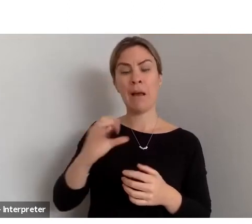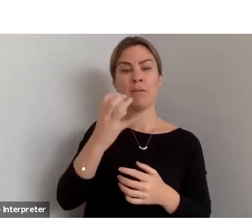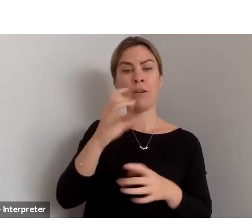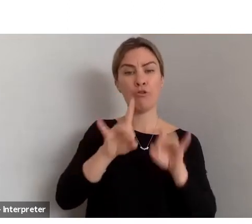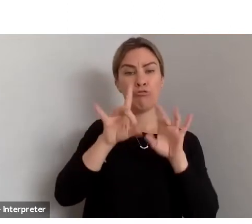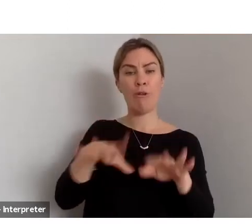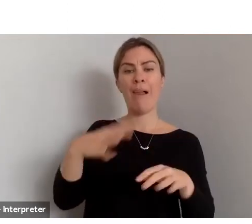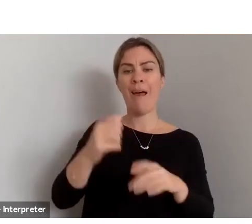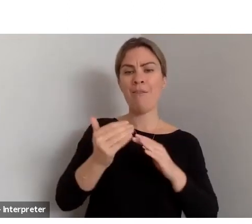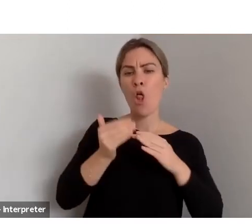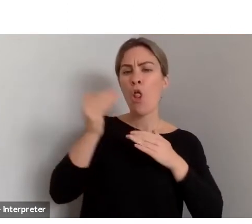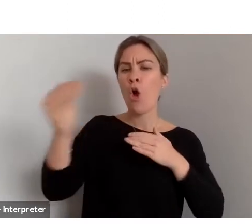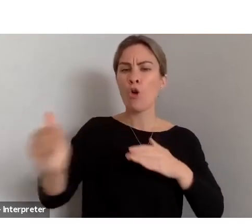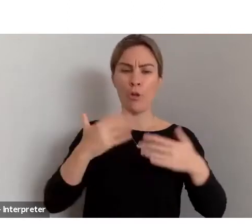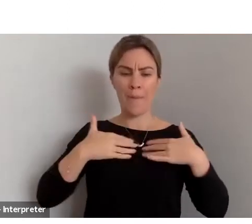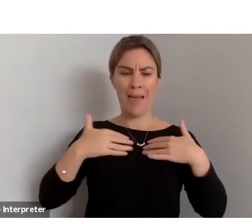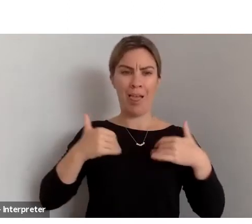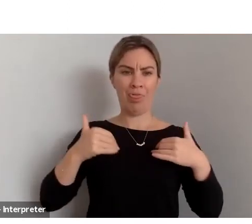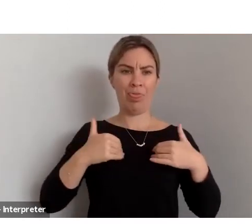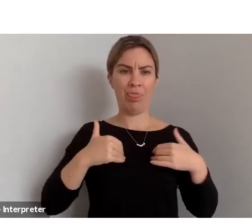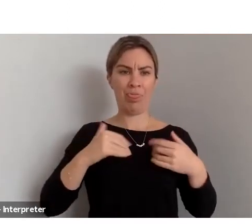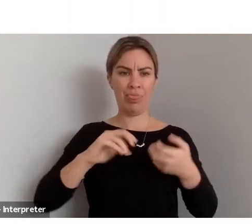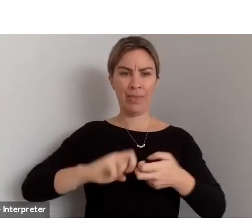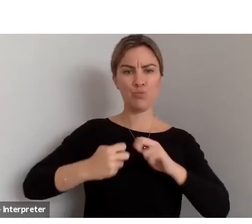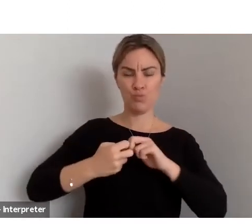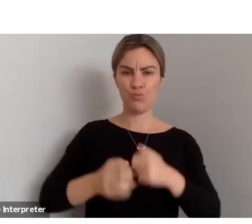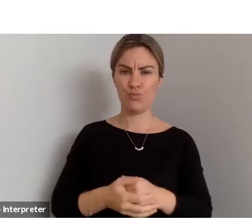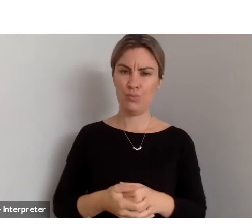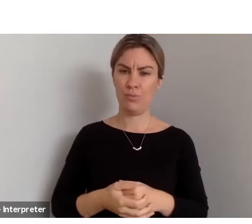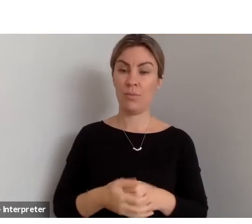So, basically, there are a lot more people who you could be